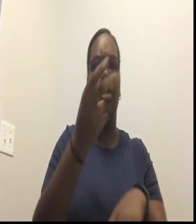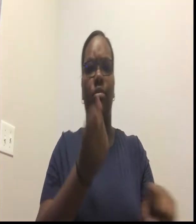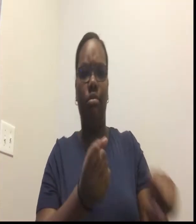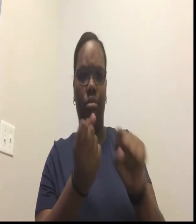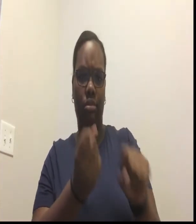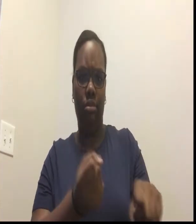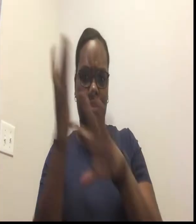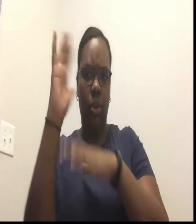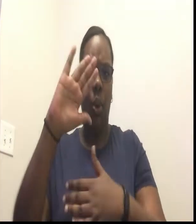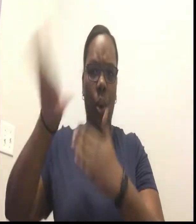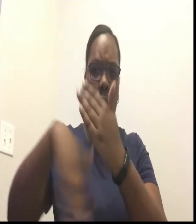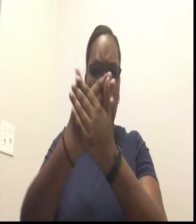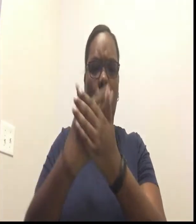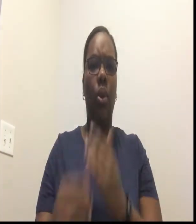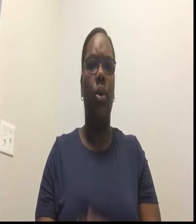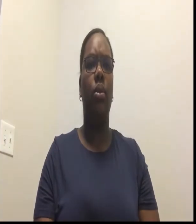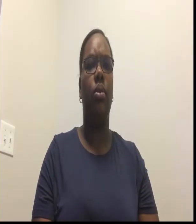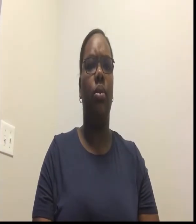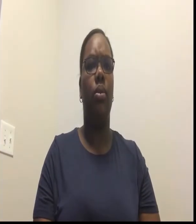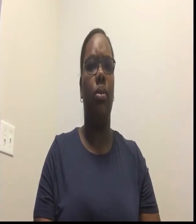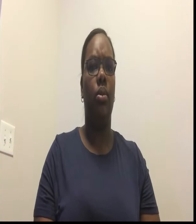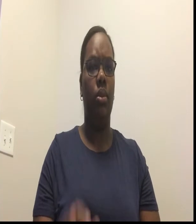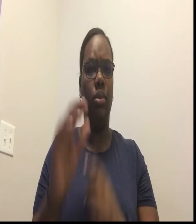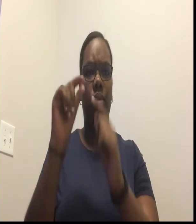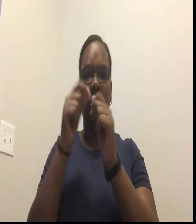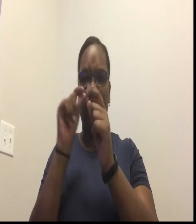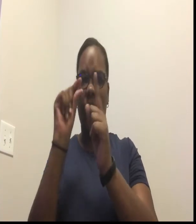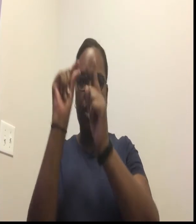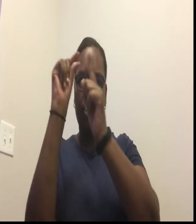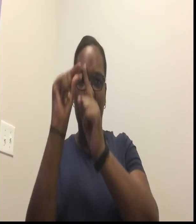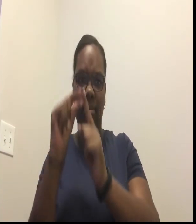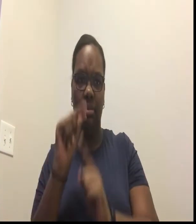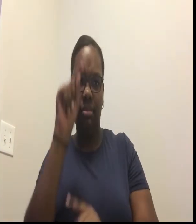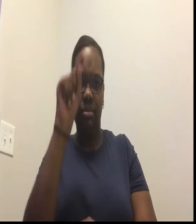the following words" and then you would say what it is you want to amend.